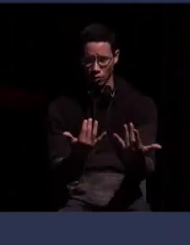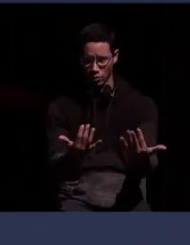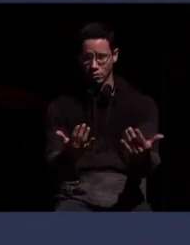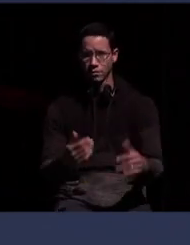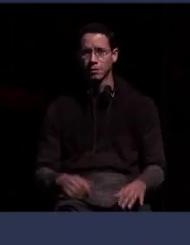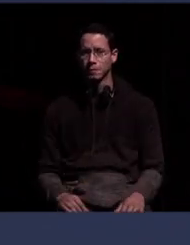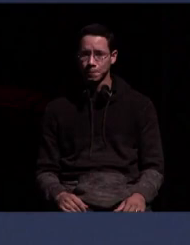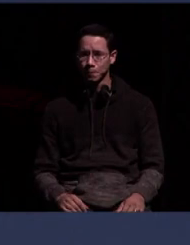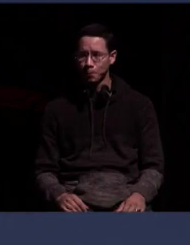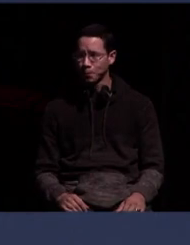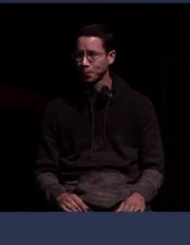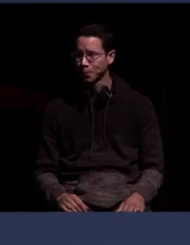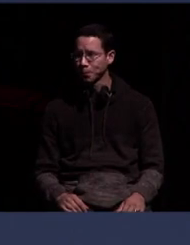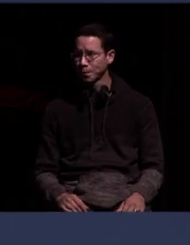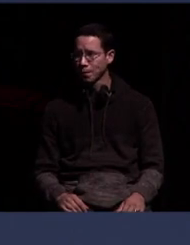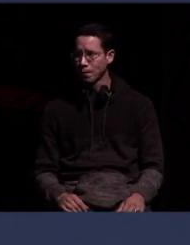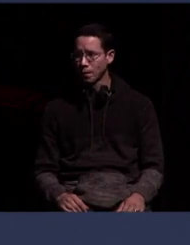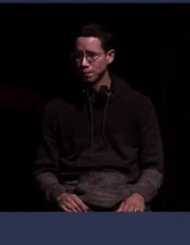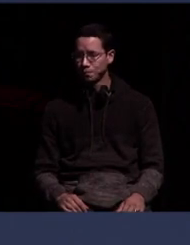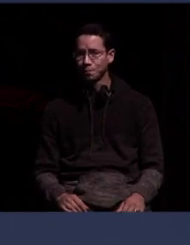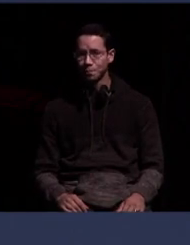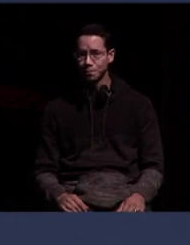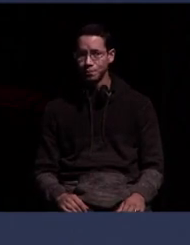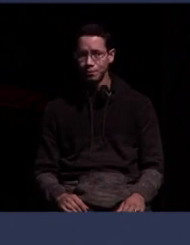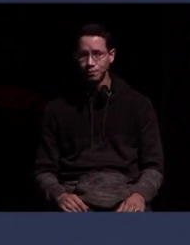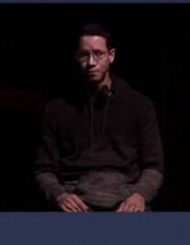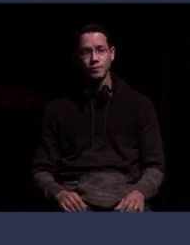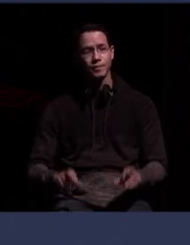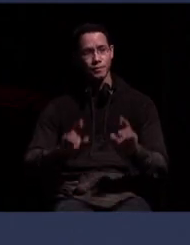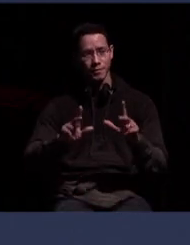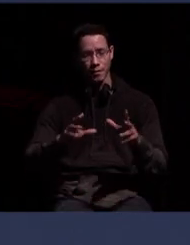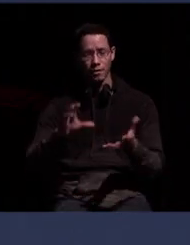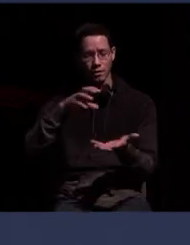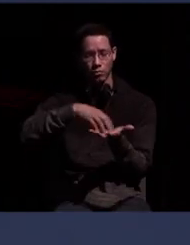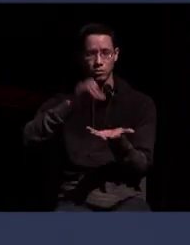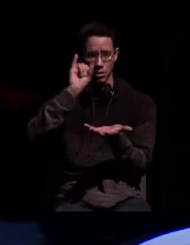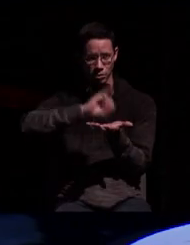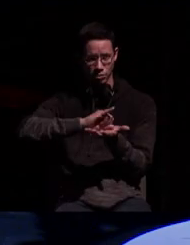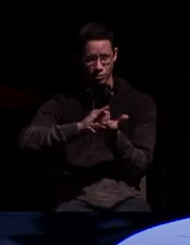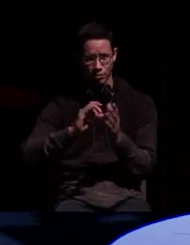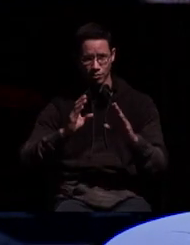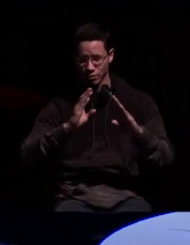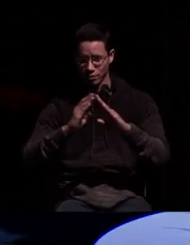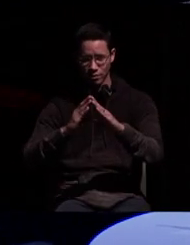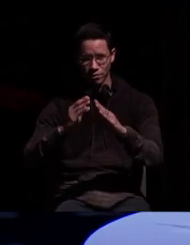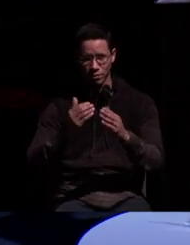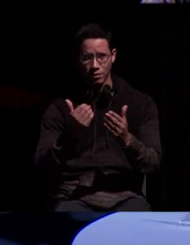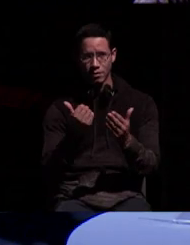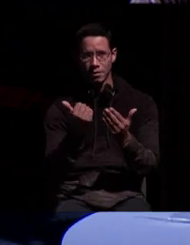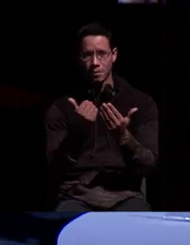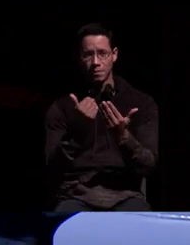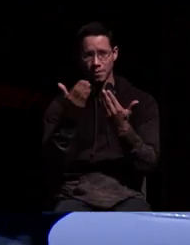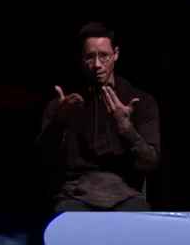and also in urban areas, in the outskirts of towns are mostly women